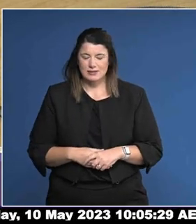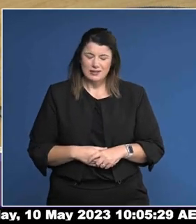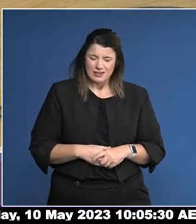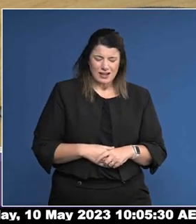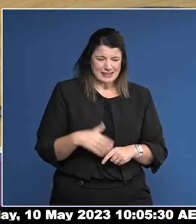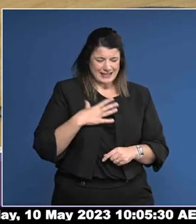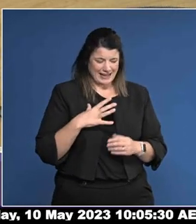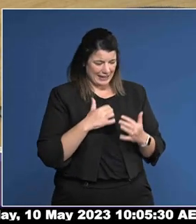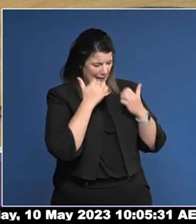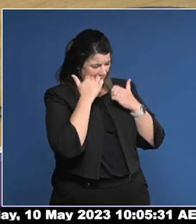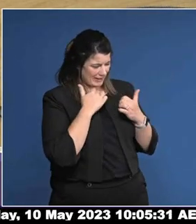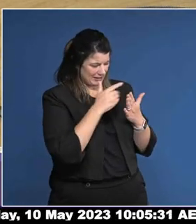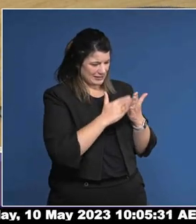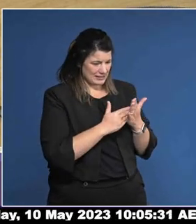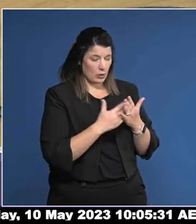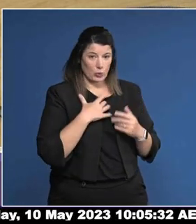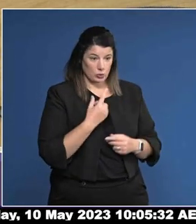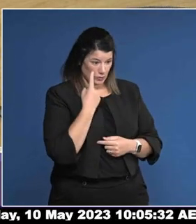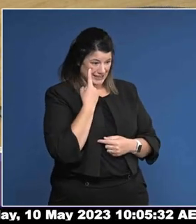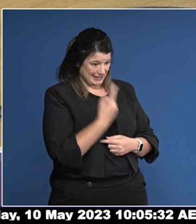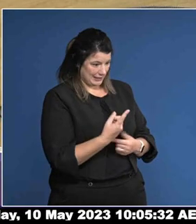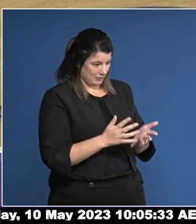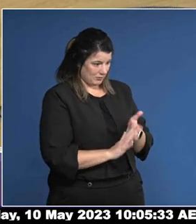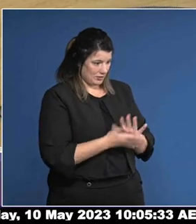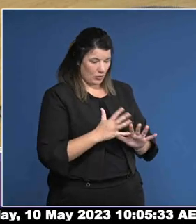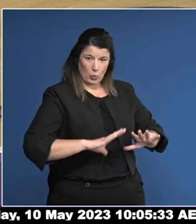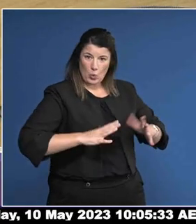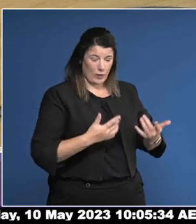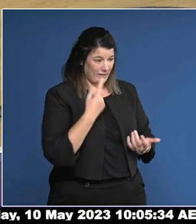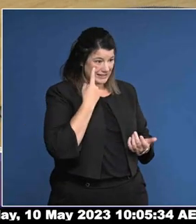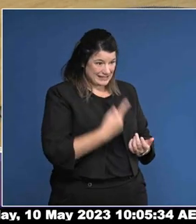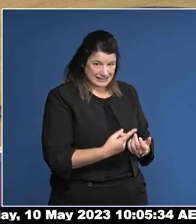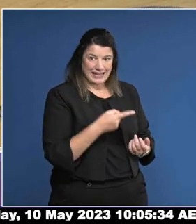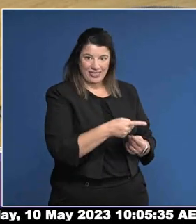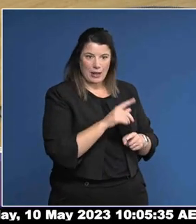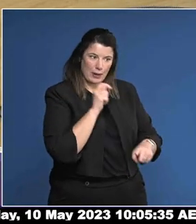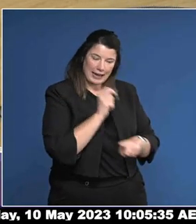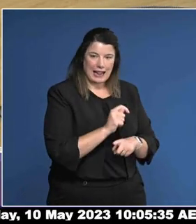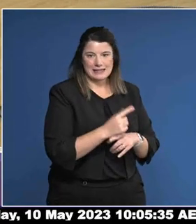It simply needed observation to know and understand that each of those young men